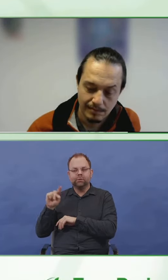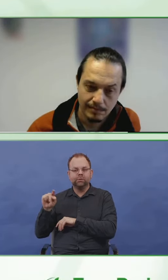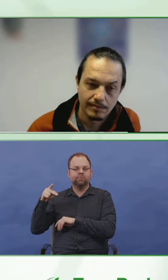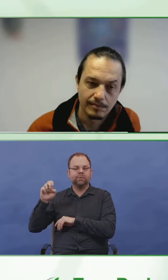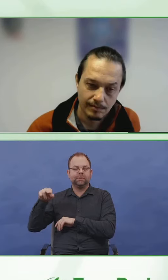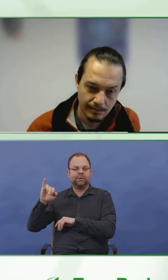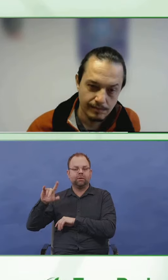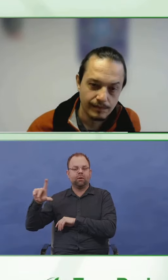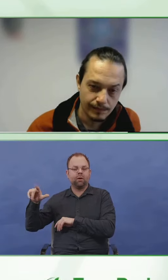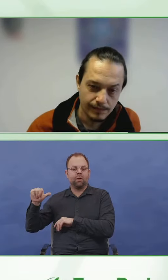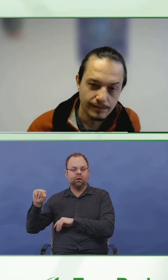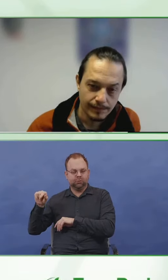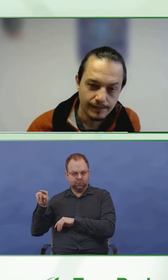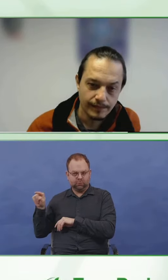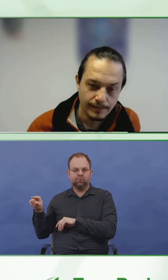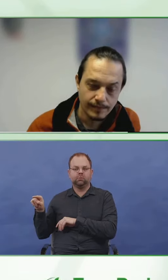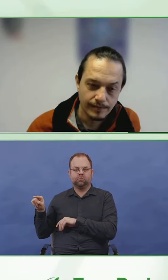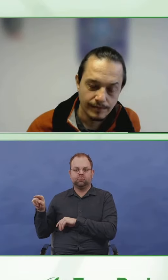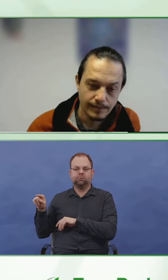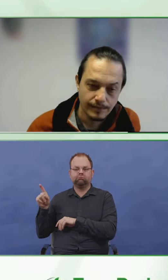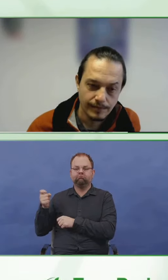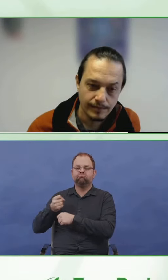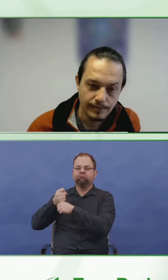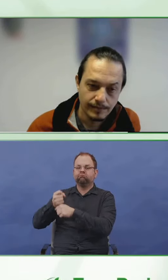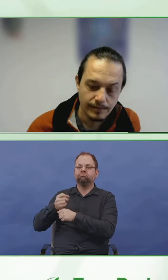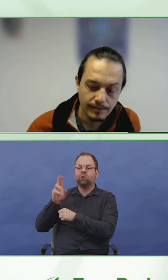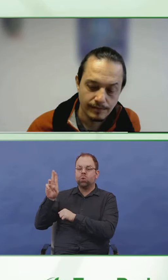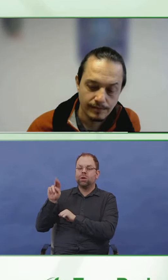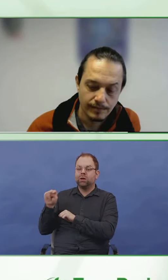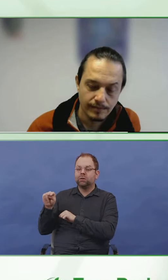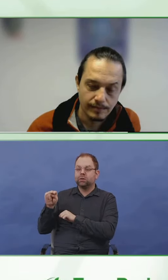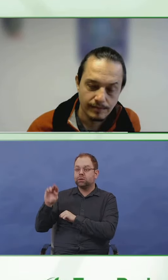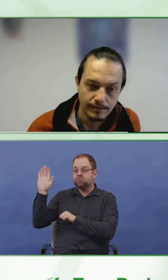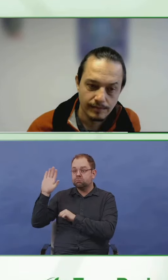they should be transformed and so forth, can you tell us a bit more about the UN's approach?